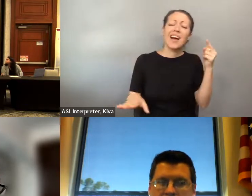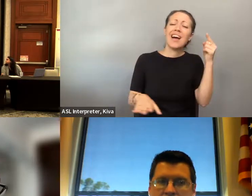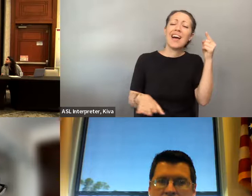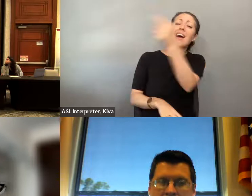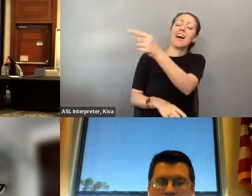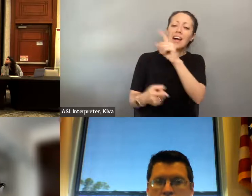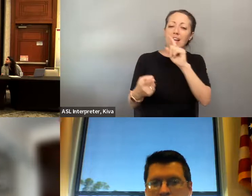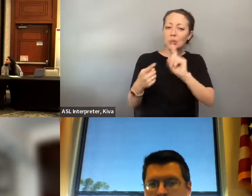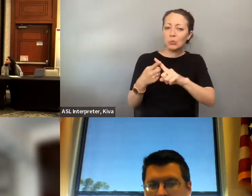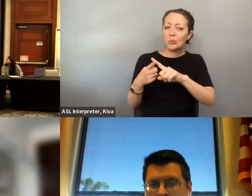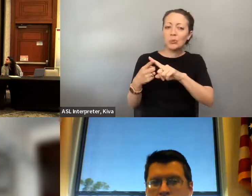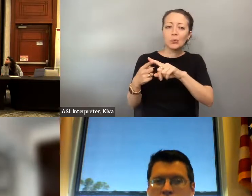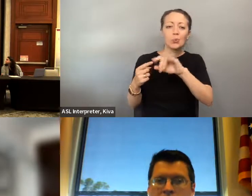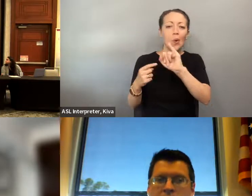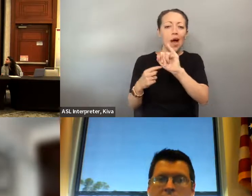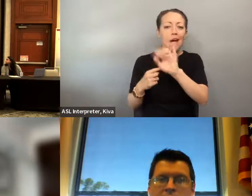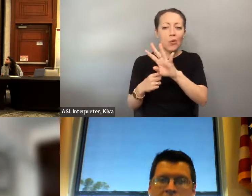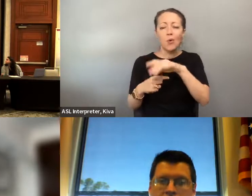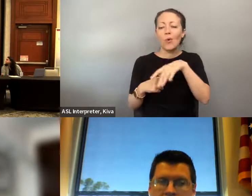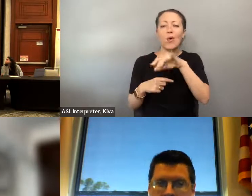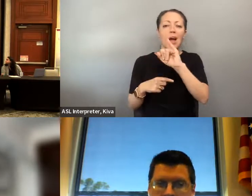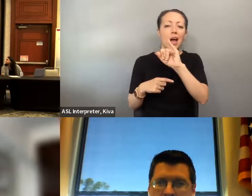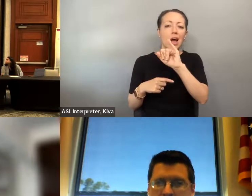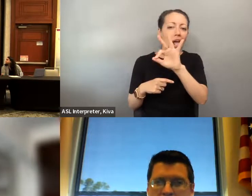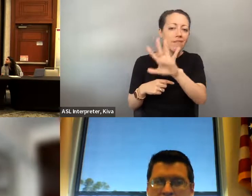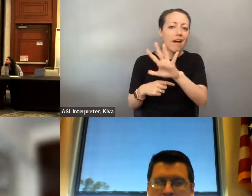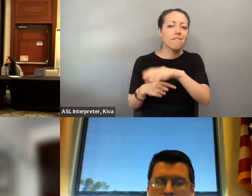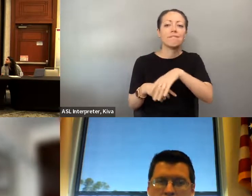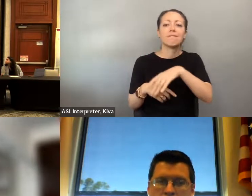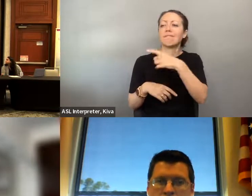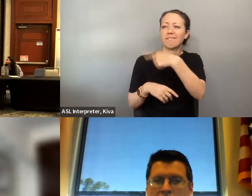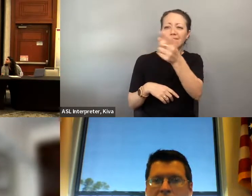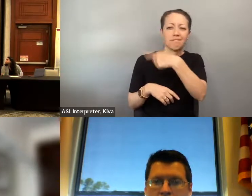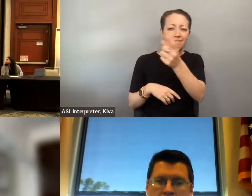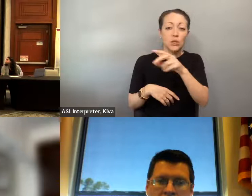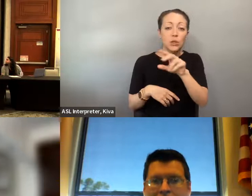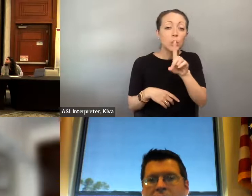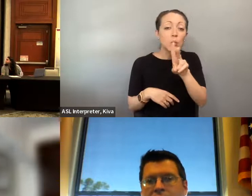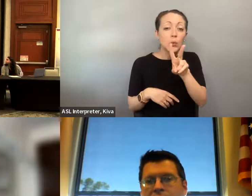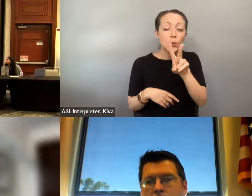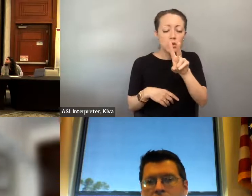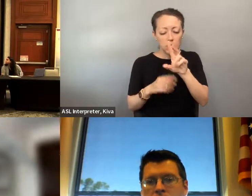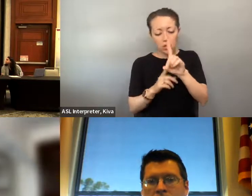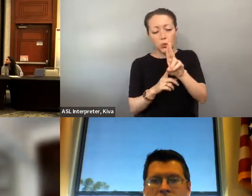growing up there was no major fixed route or public transit option. You would have to go all the way to the